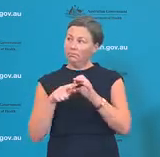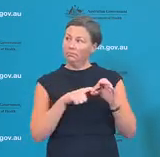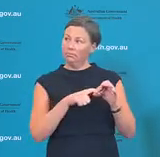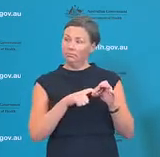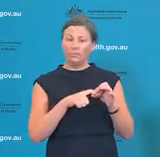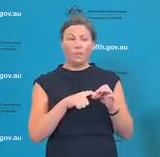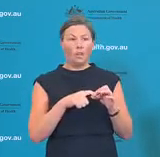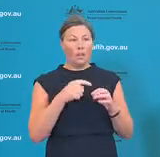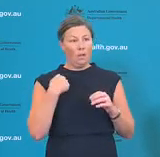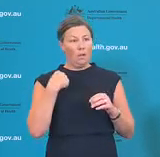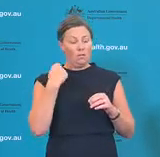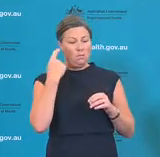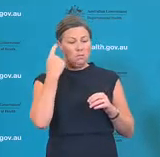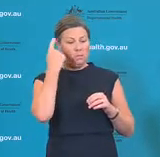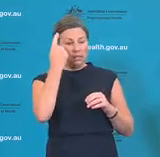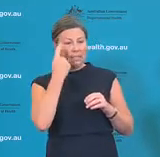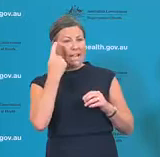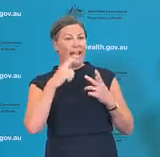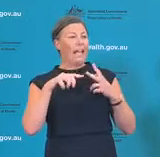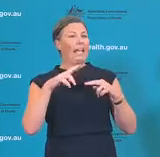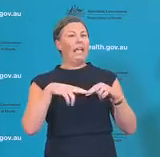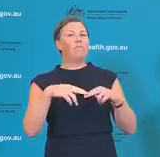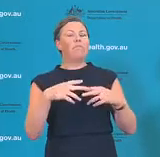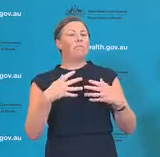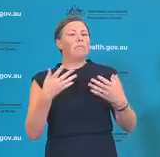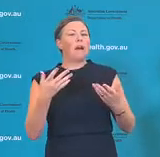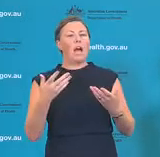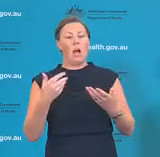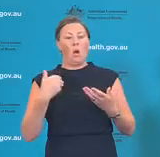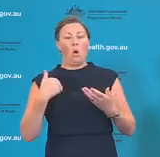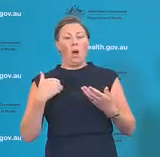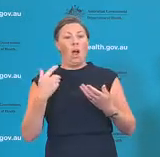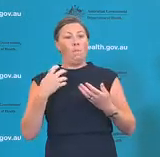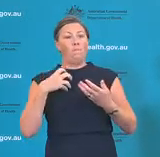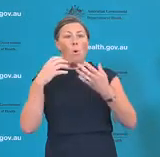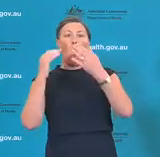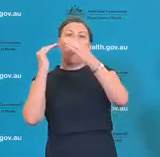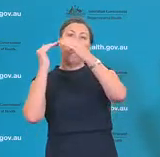community as we continue to see a flattening of the curve? The Health Minister was saying